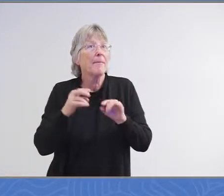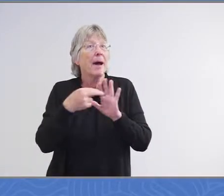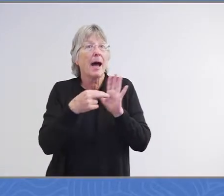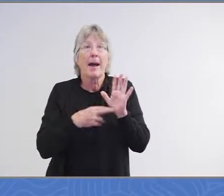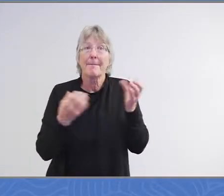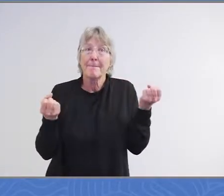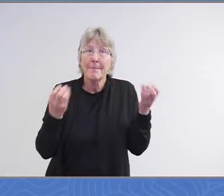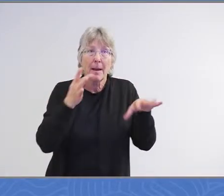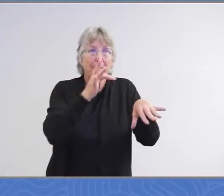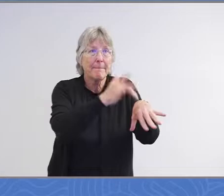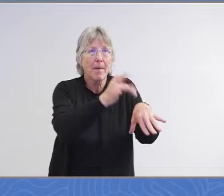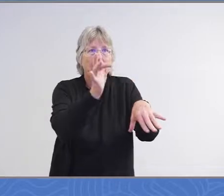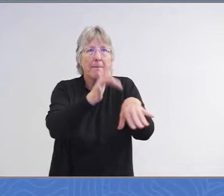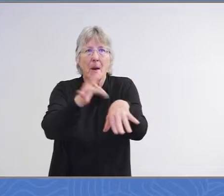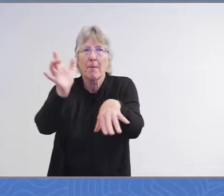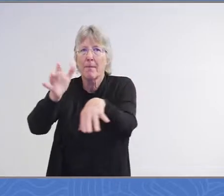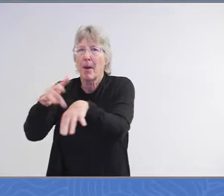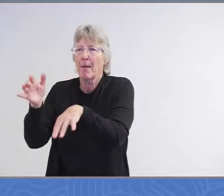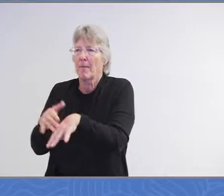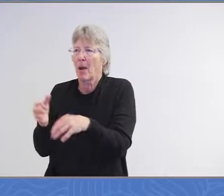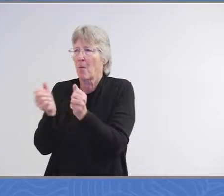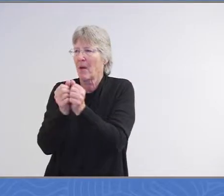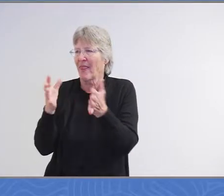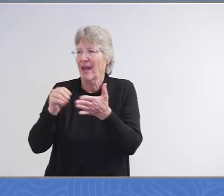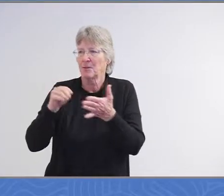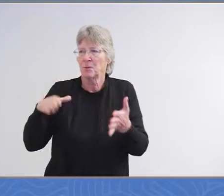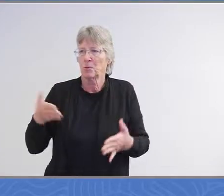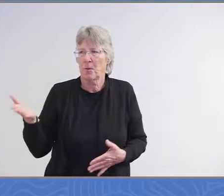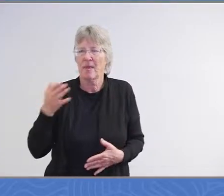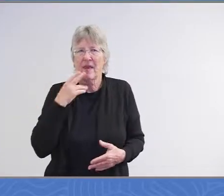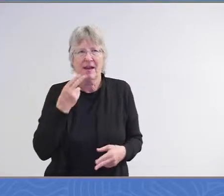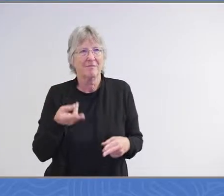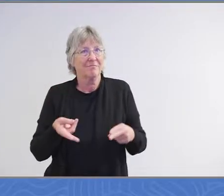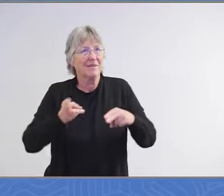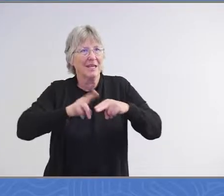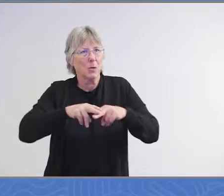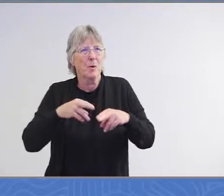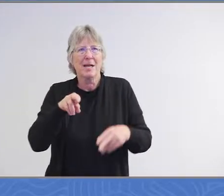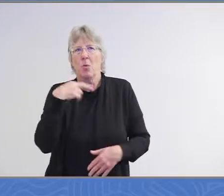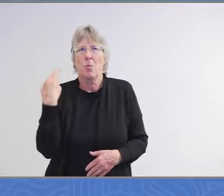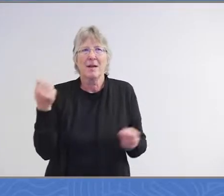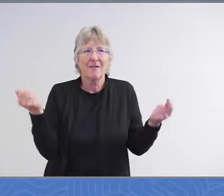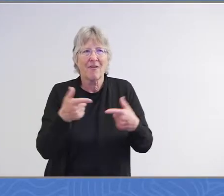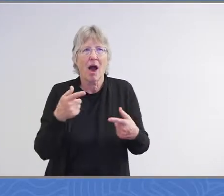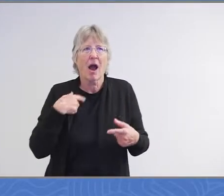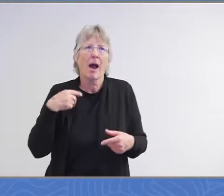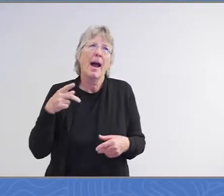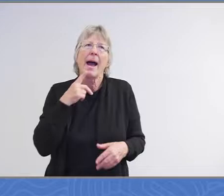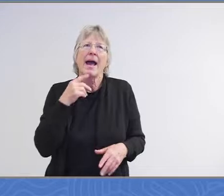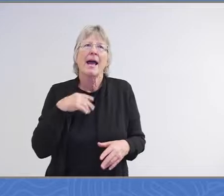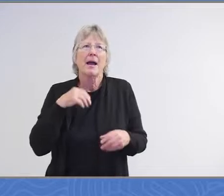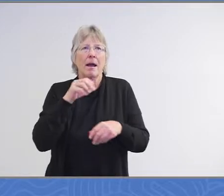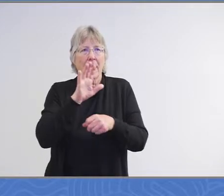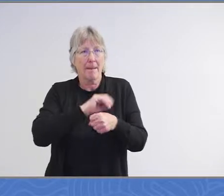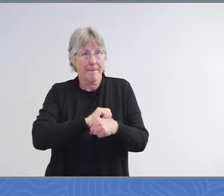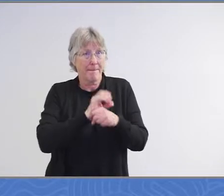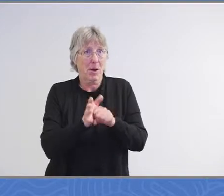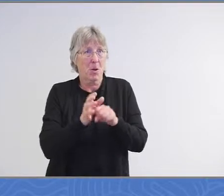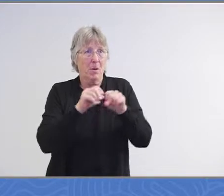with no students on campus increases risks for all. We are in a pandemic people with members that continue to increase daily.